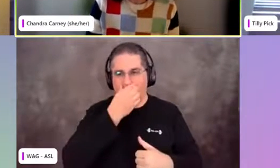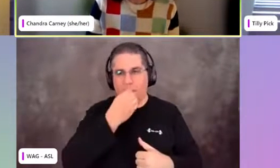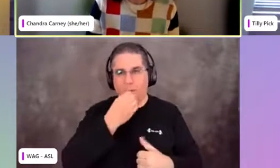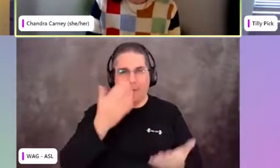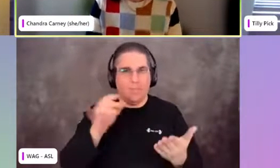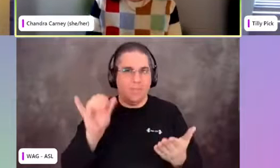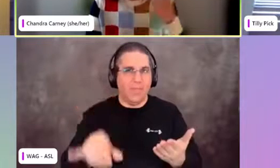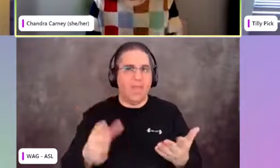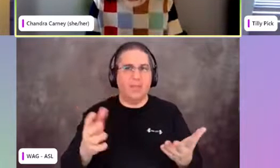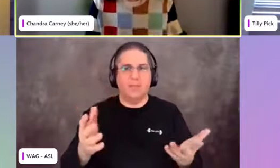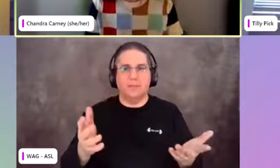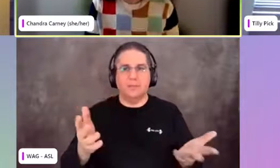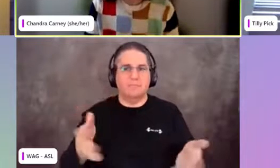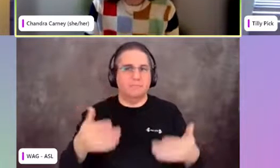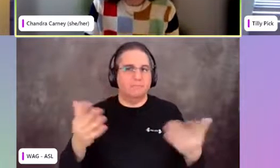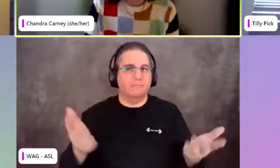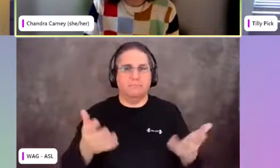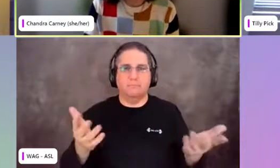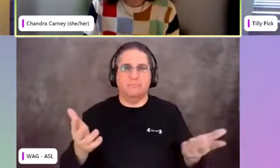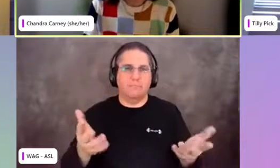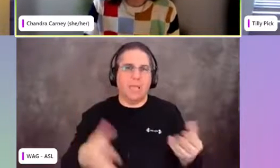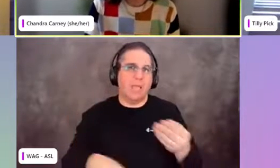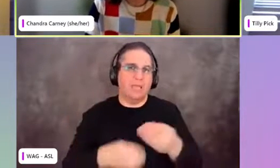group of managers and tell them this